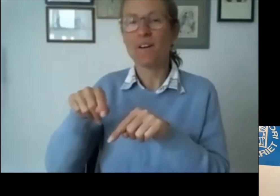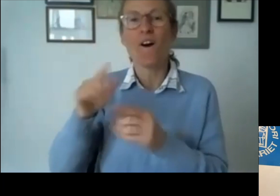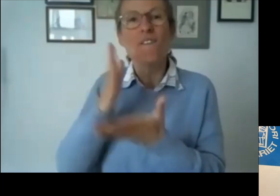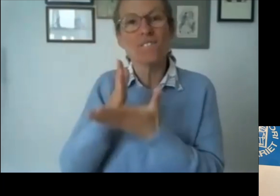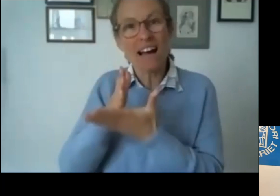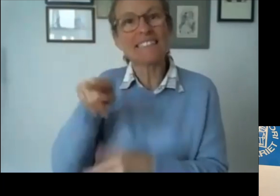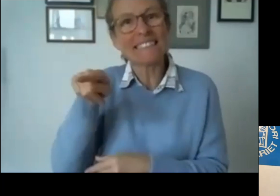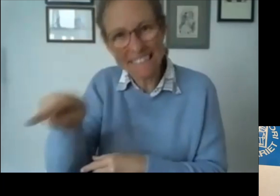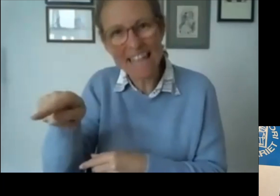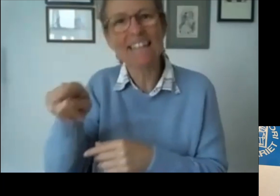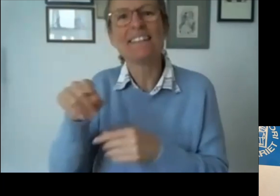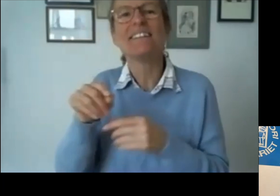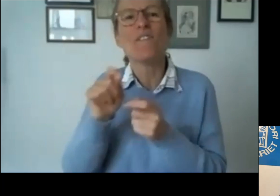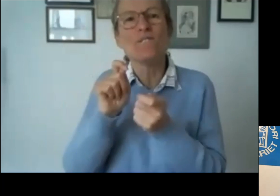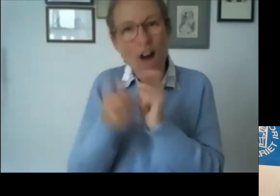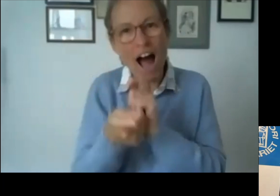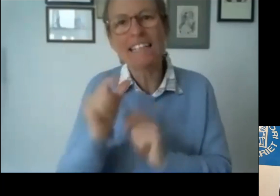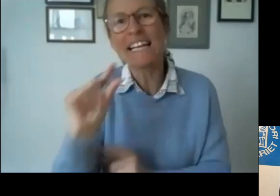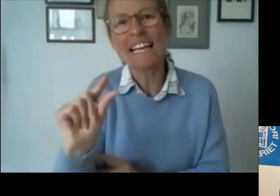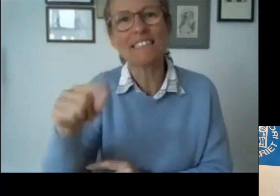so we do sign language through the screen